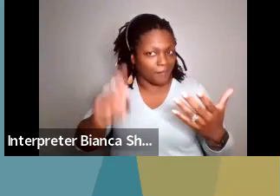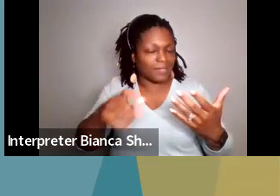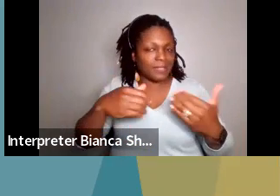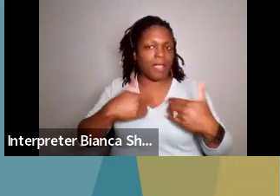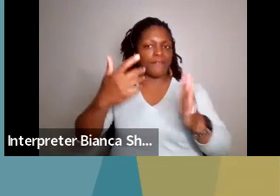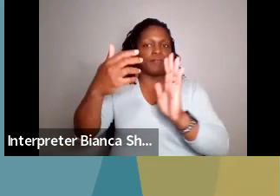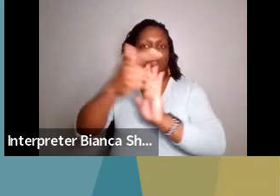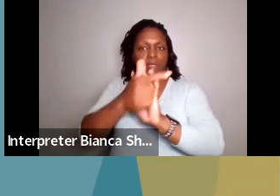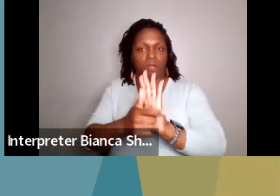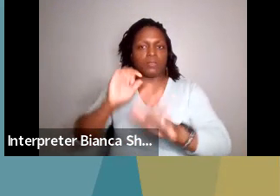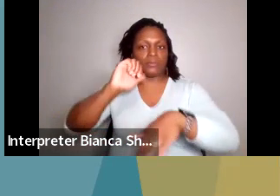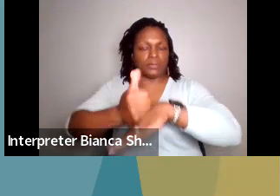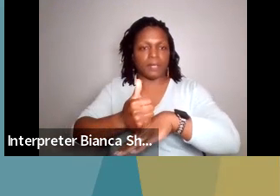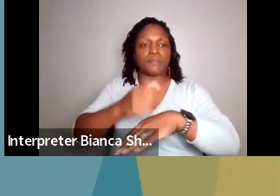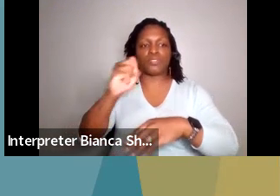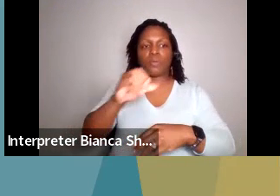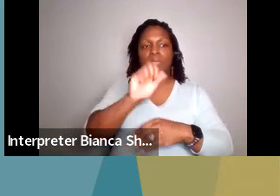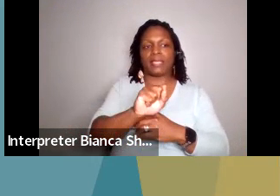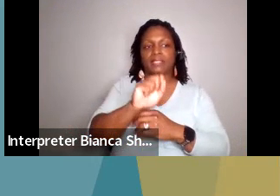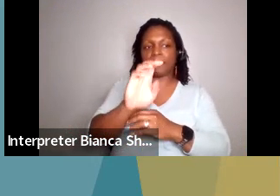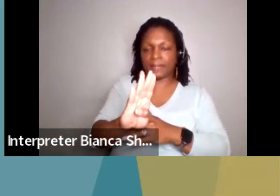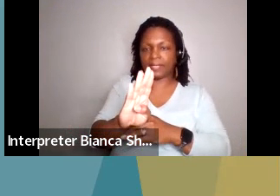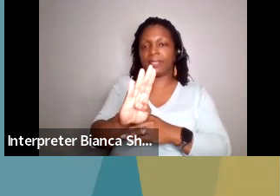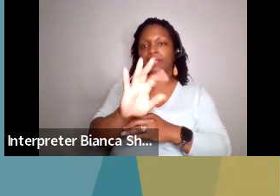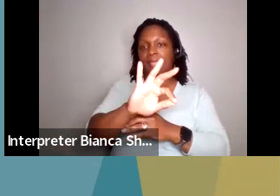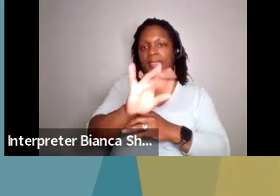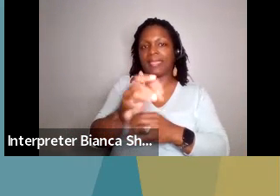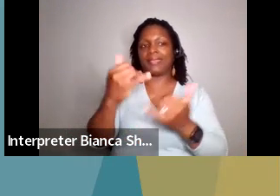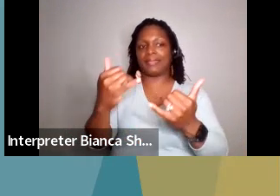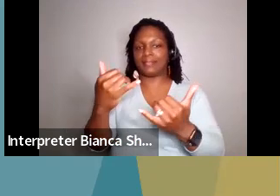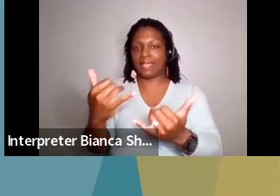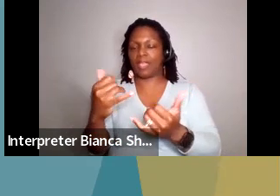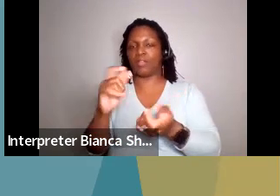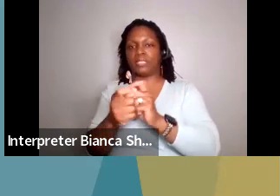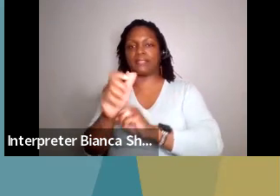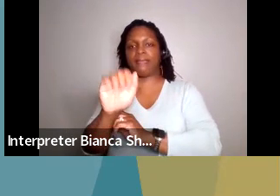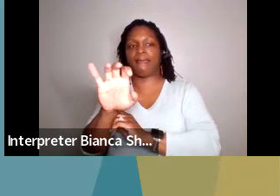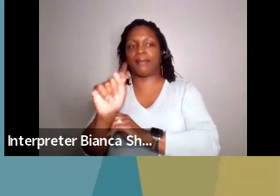So. Sb: 98 is now act 128, and I do believe is effective as a August first.